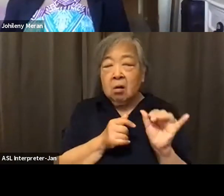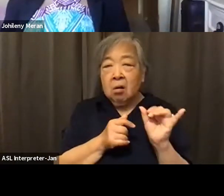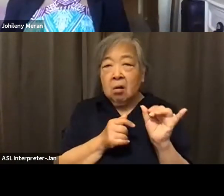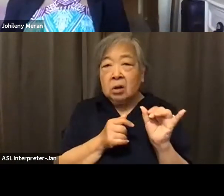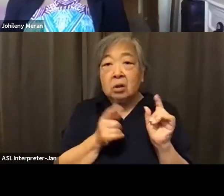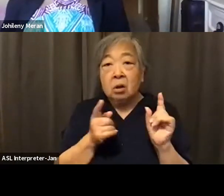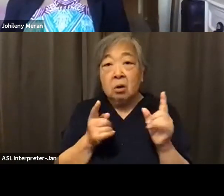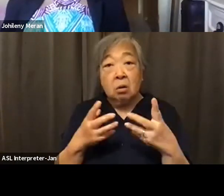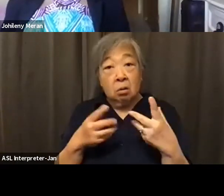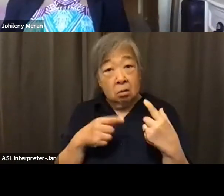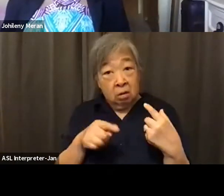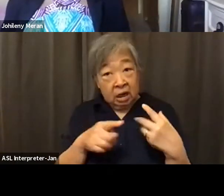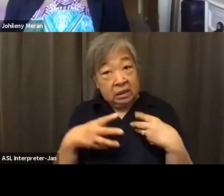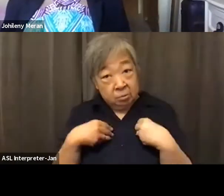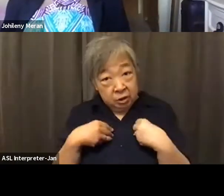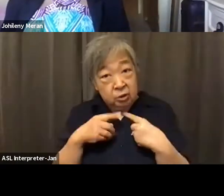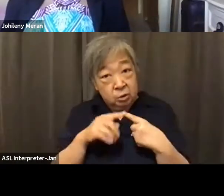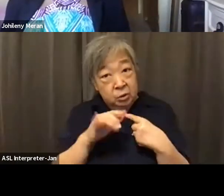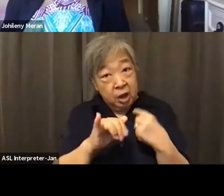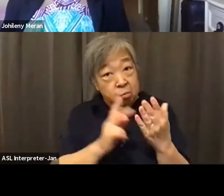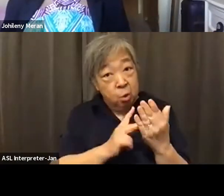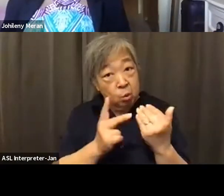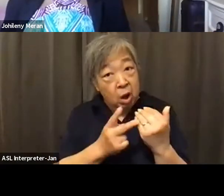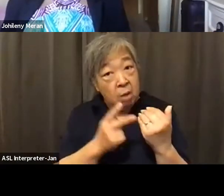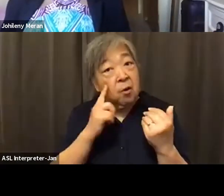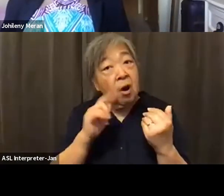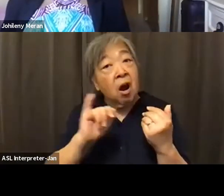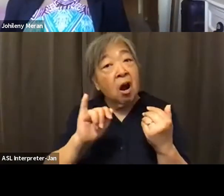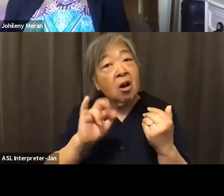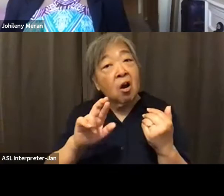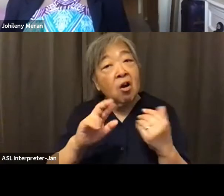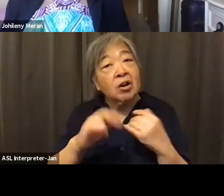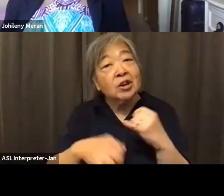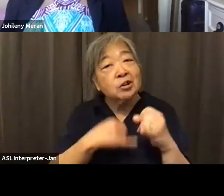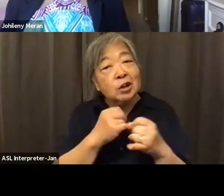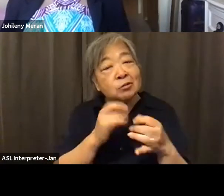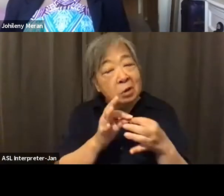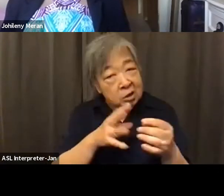the international relations program, that's when I sort of really began to think about